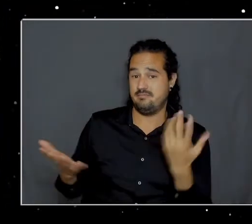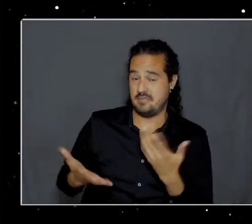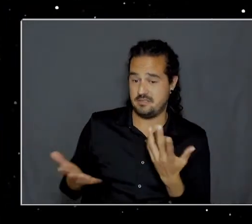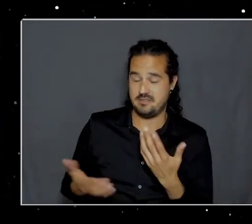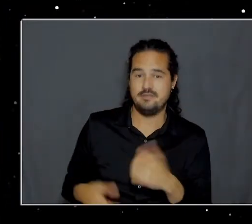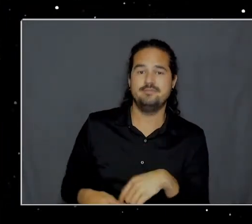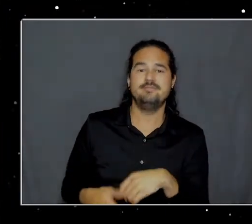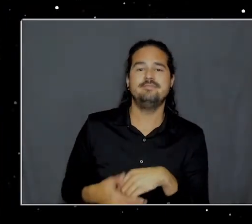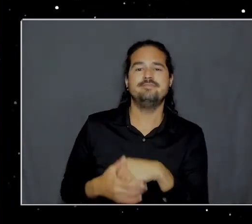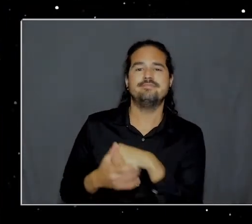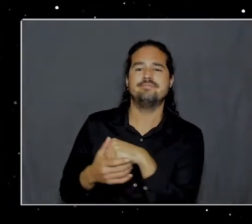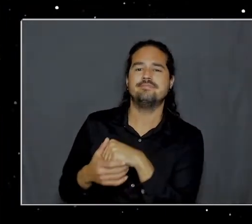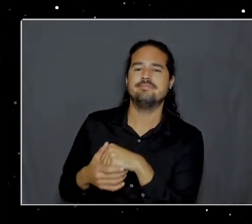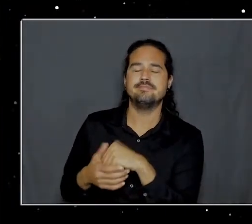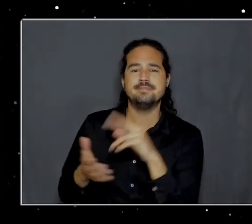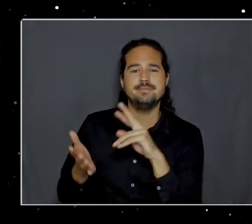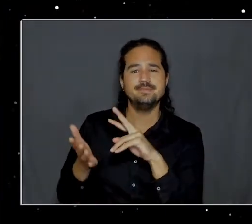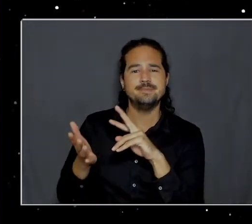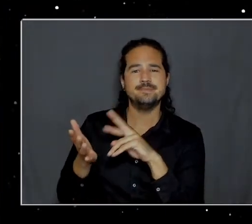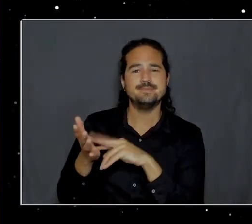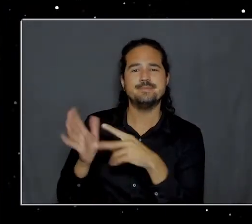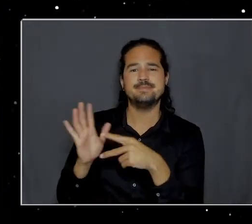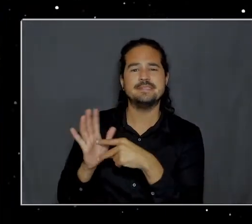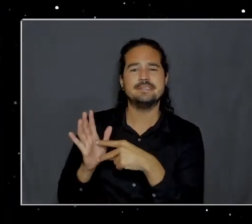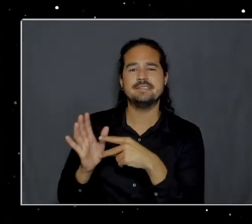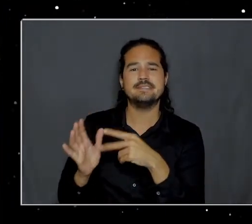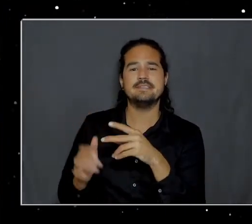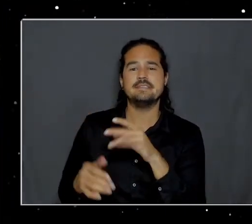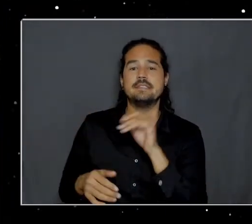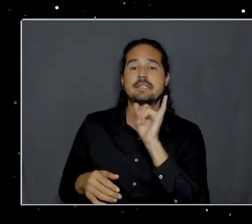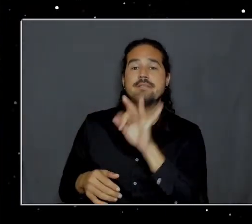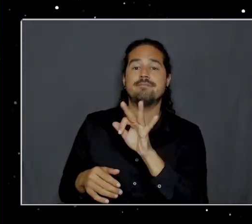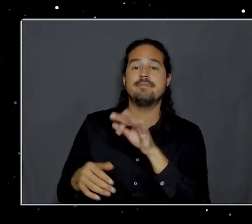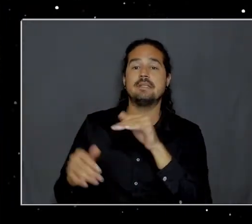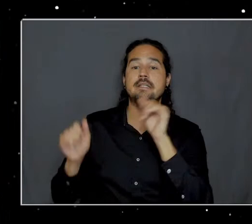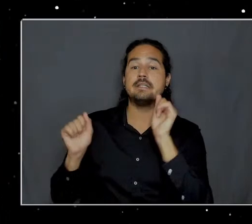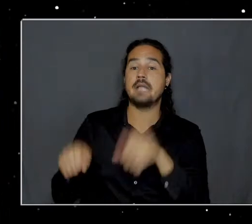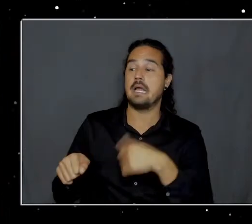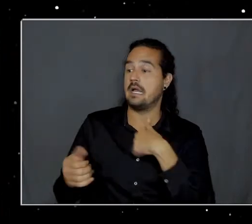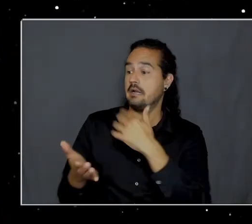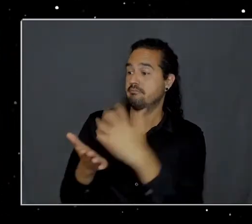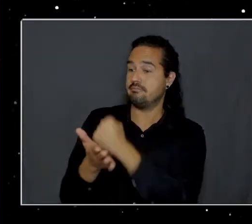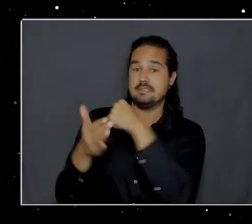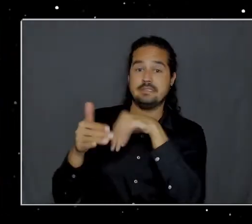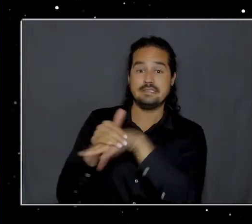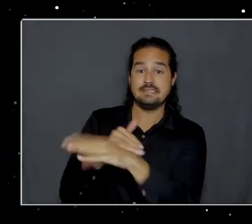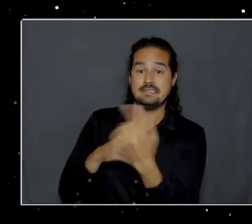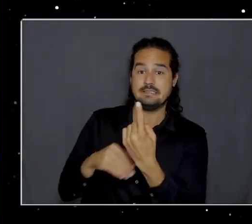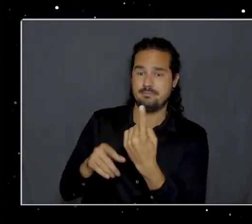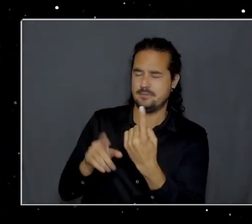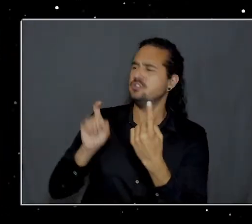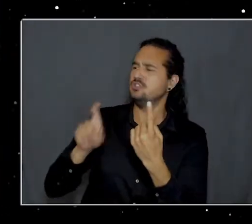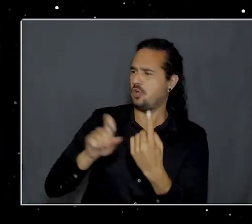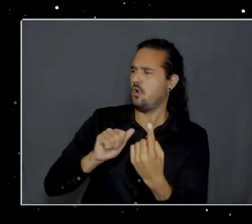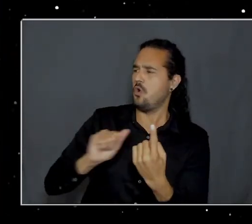JEANNIE YANDEL: THAT'S A REALLY BIG QUESTION. I THINK WHAT BELONGING MEANS TO ME IS THAT I DON'T GET ANYTHING THAT ISN'T READILY AVAILABLE TO